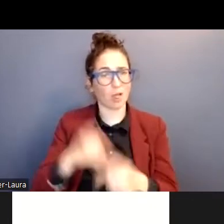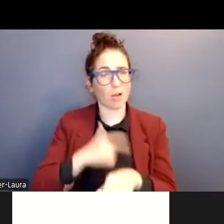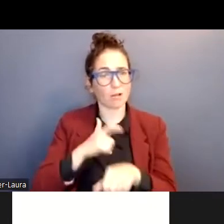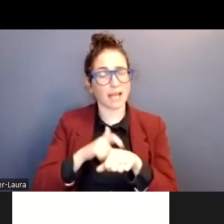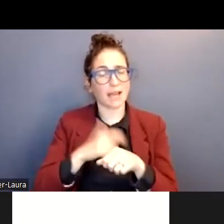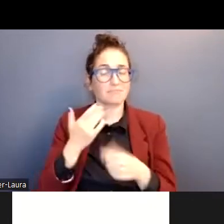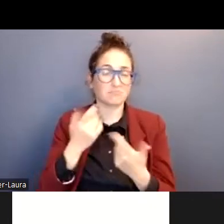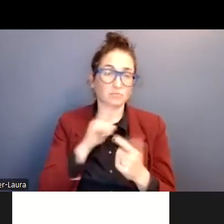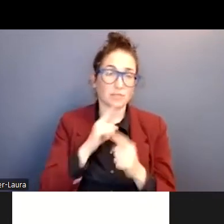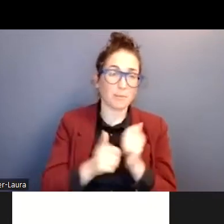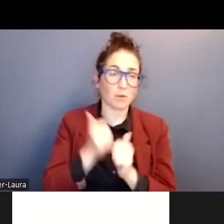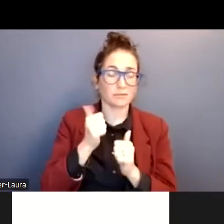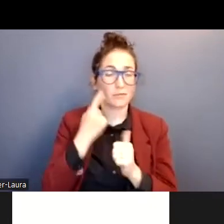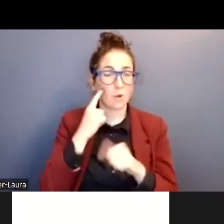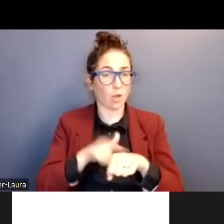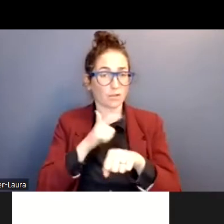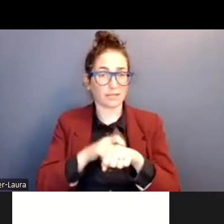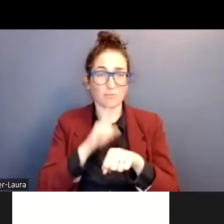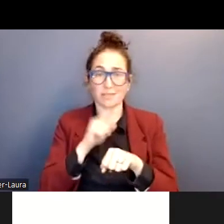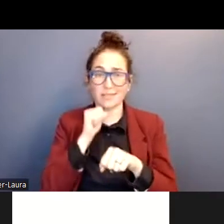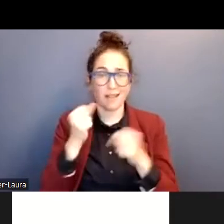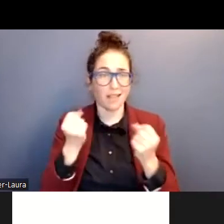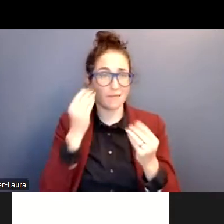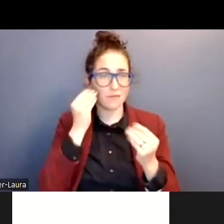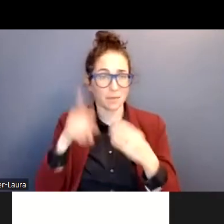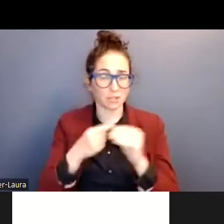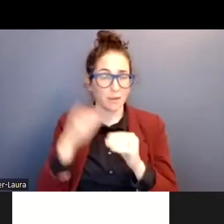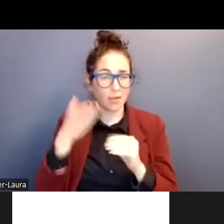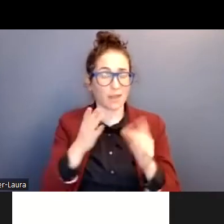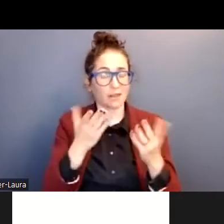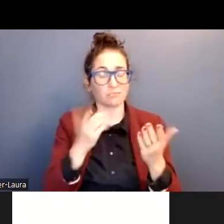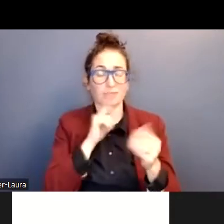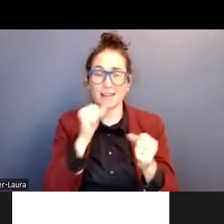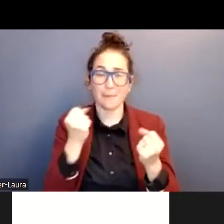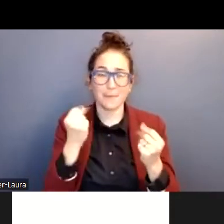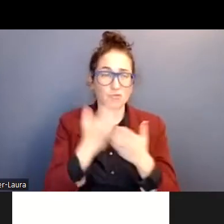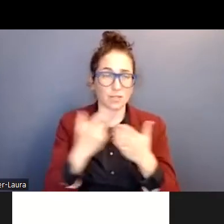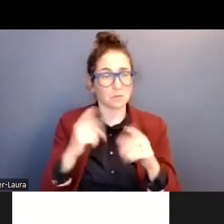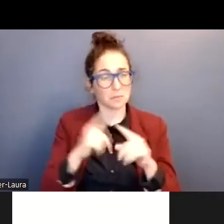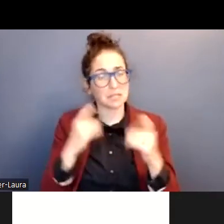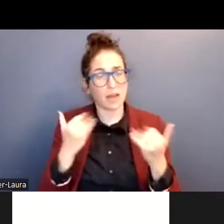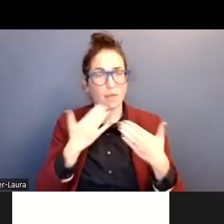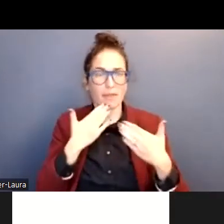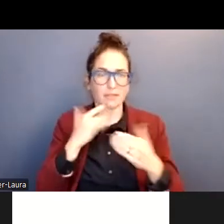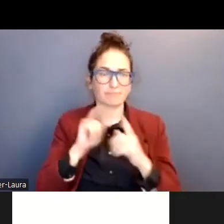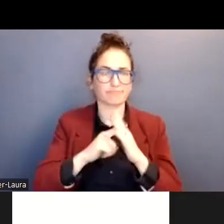time there was very little out there in terms of resources. And thankfully that's begun to change in the last decade or so.